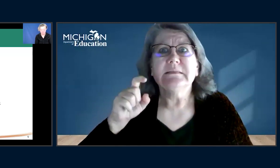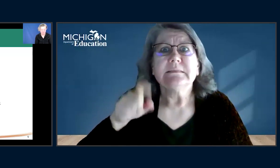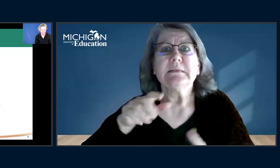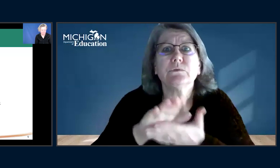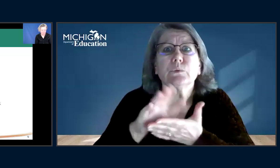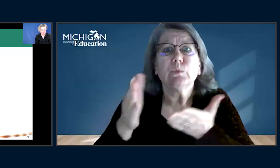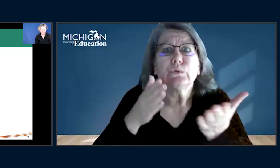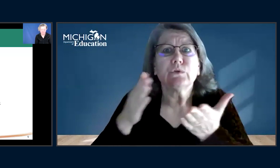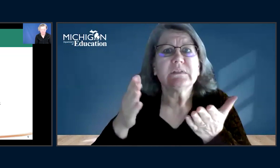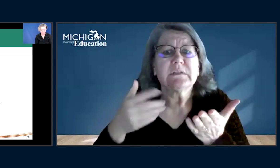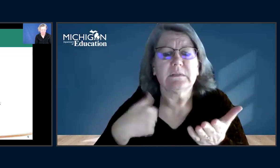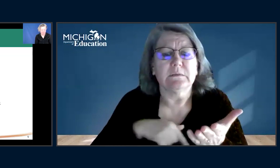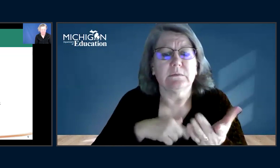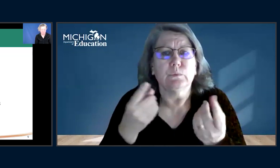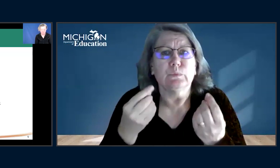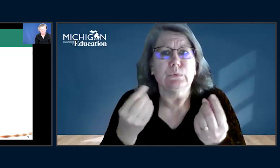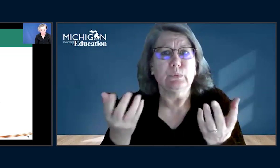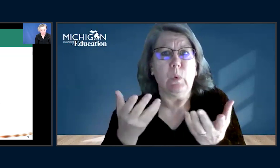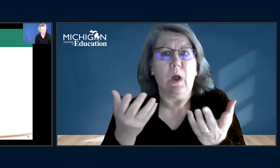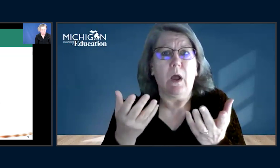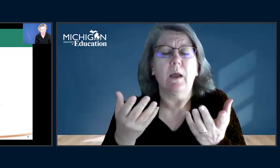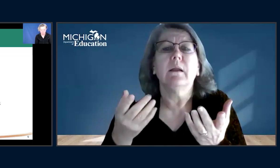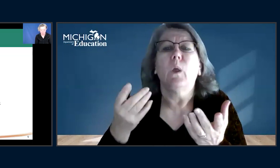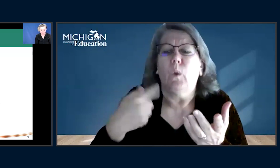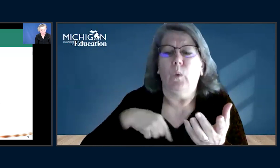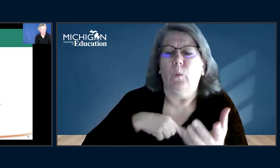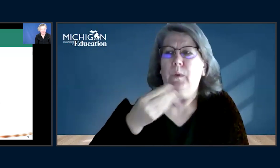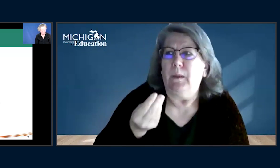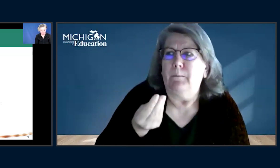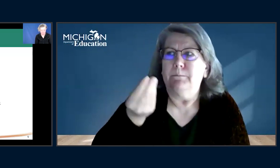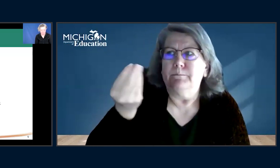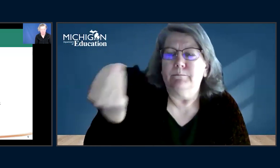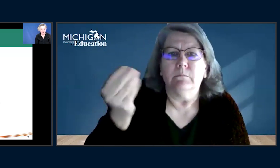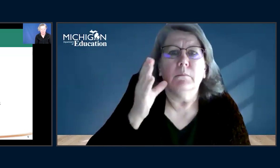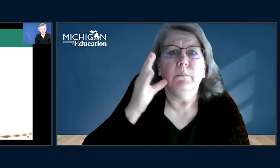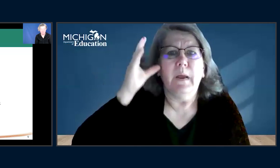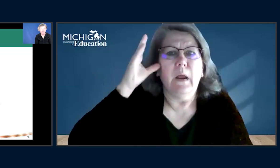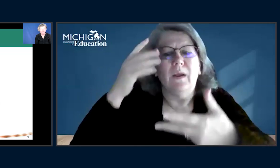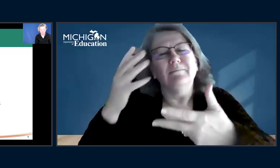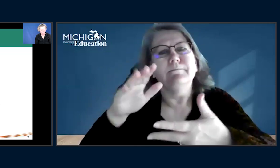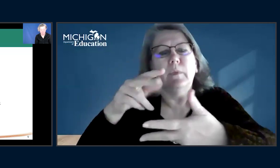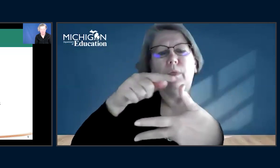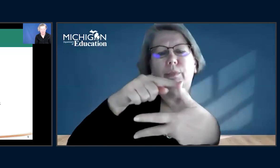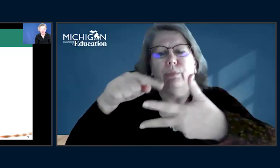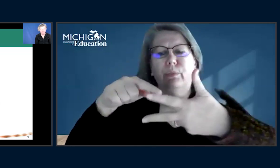of three and they're deaf. I need school services." What do we do with that? What we would do at that point